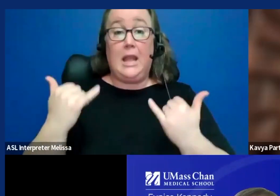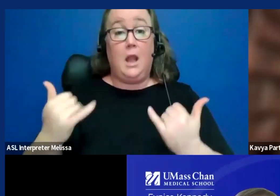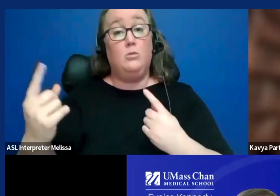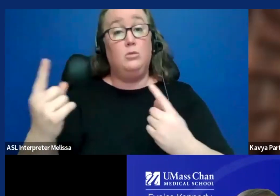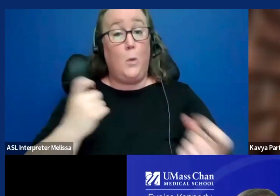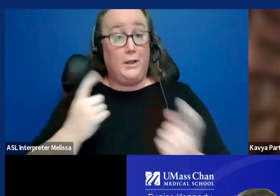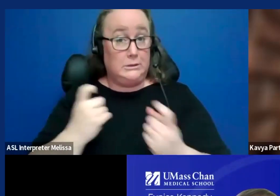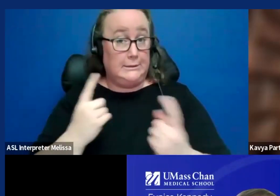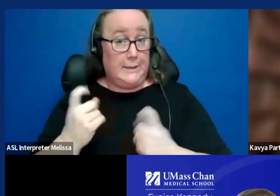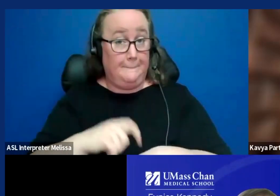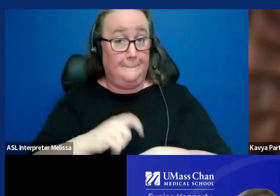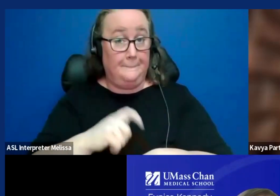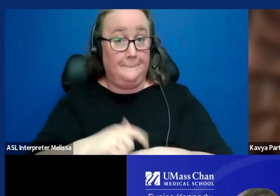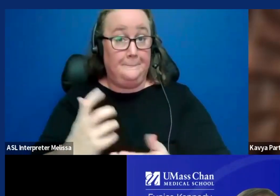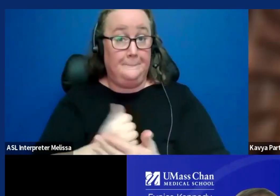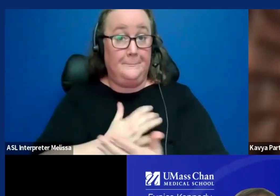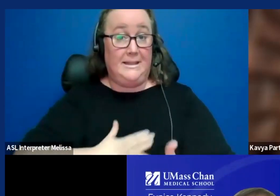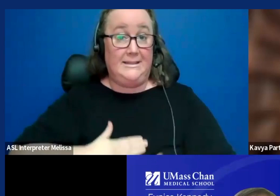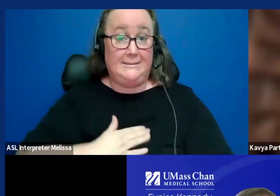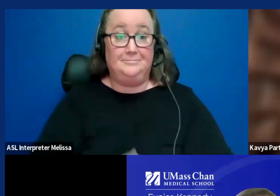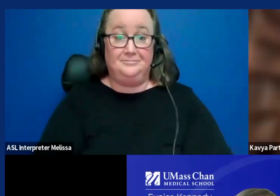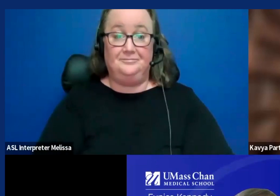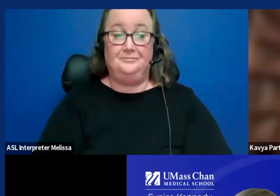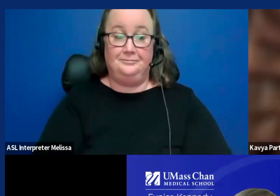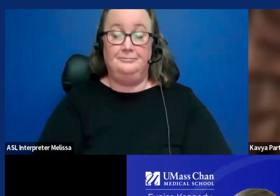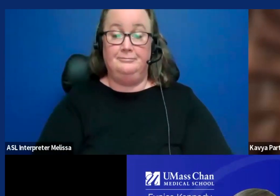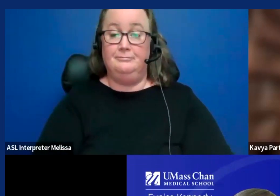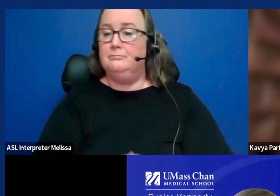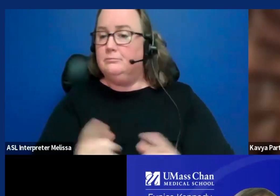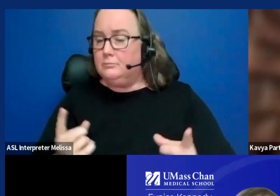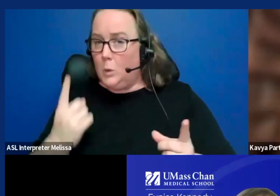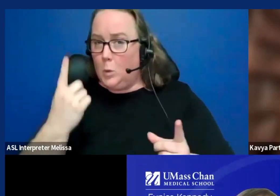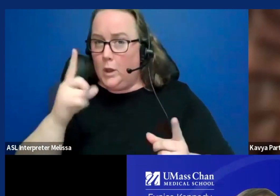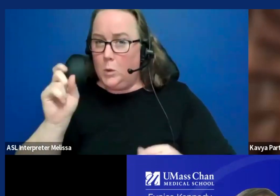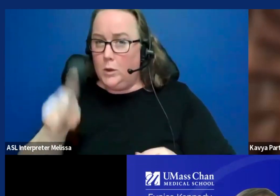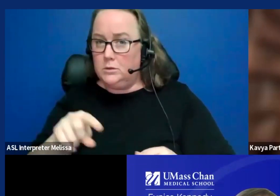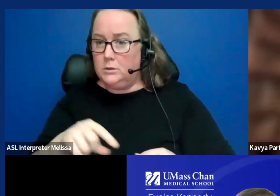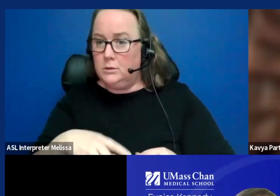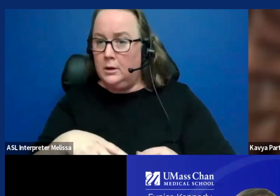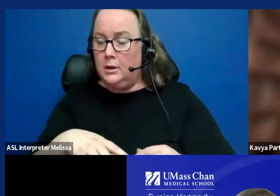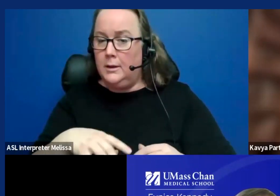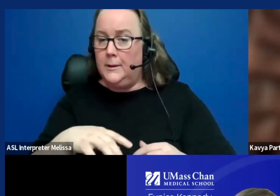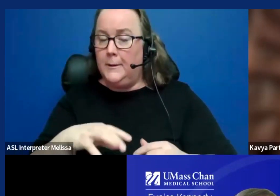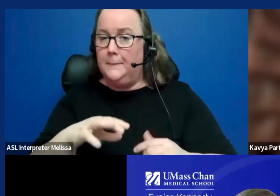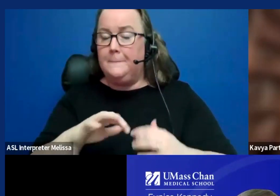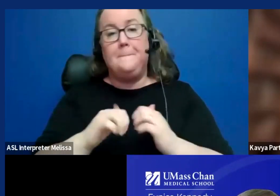So one question is, how do you deal with judges who